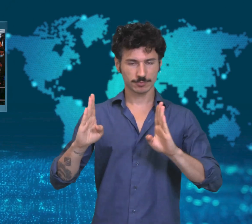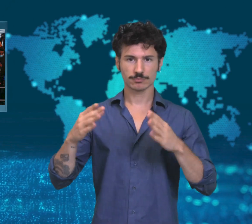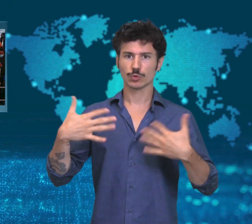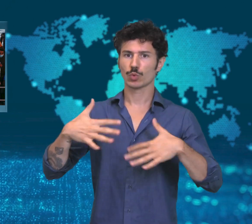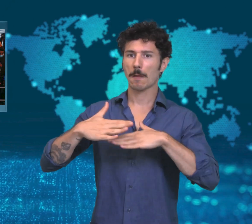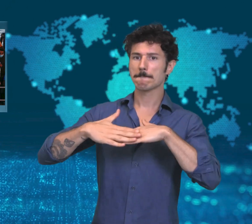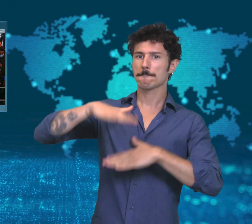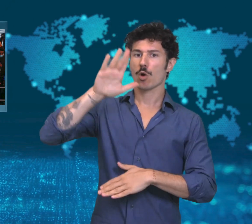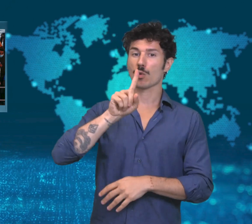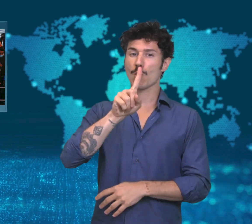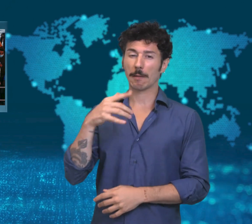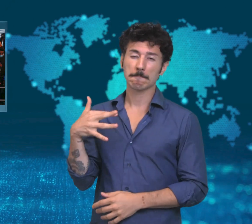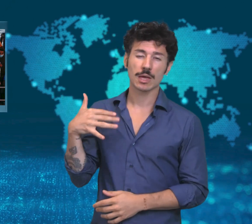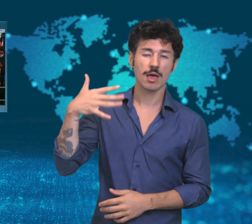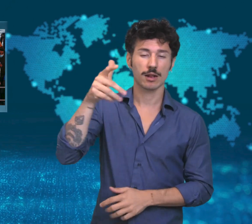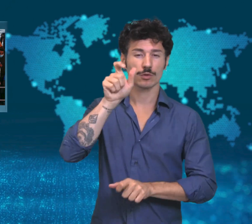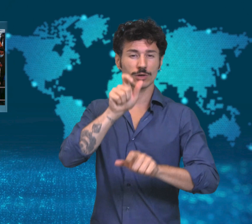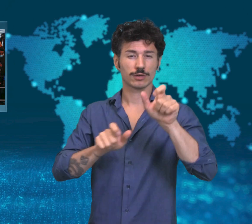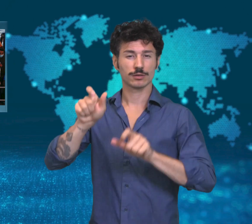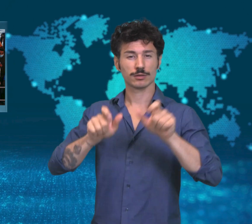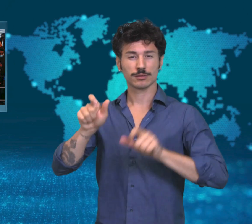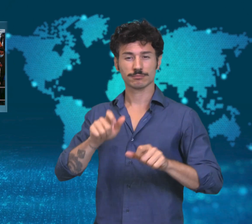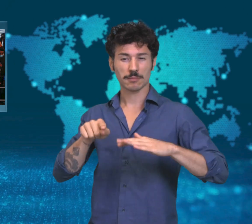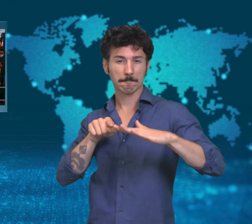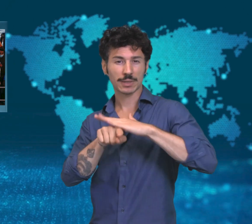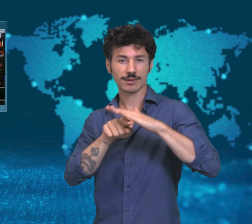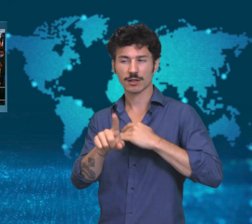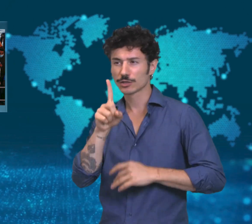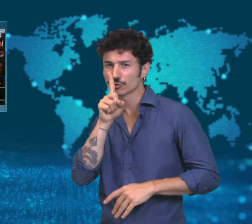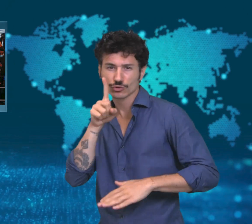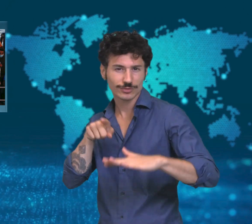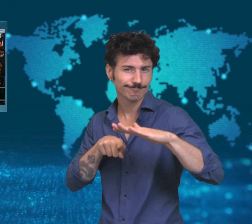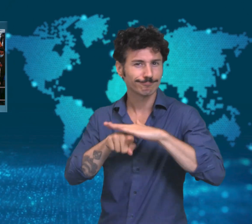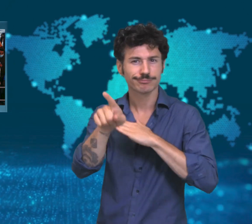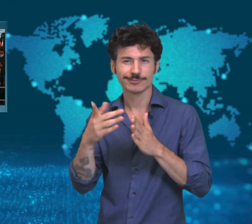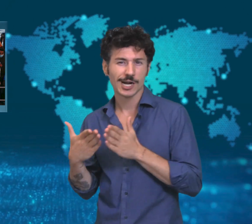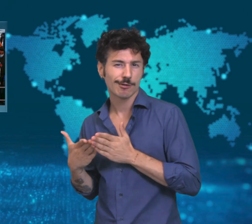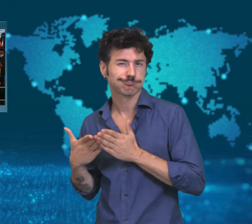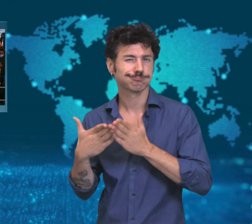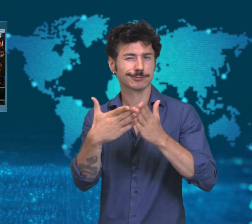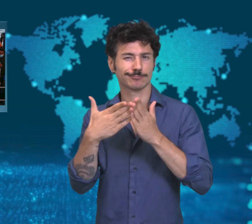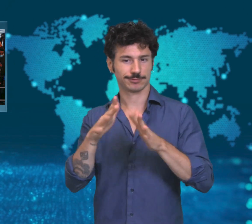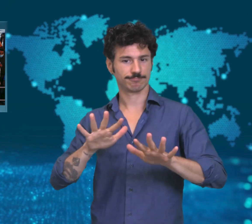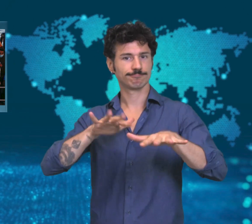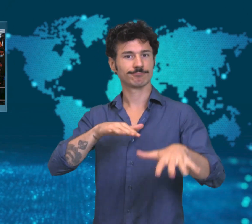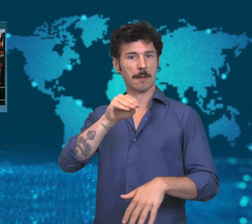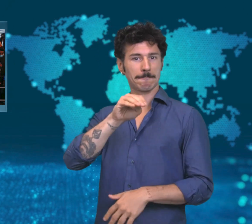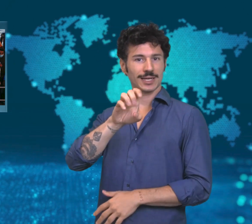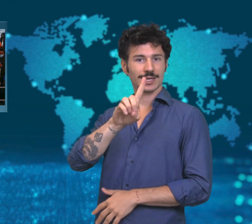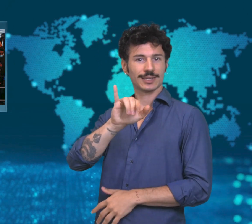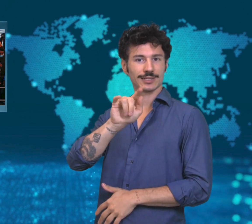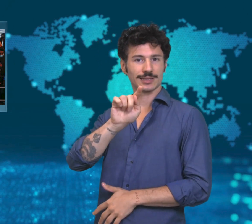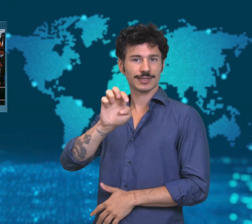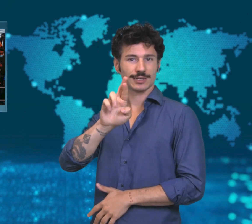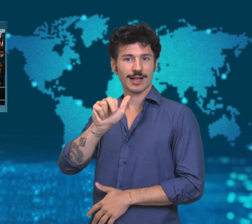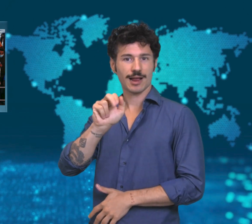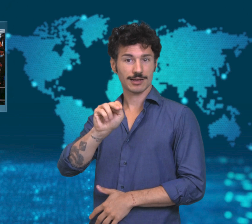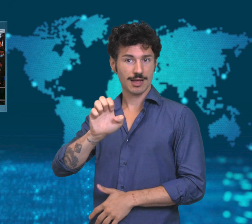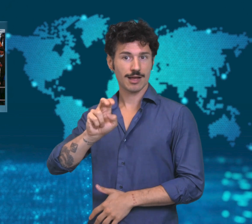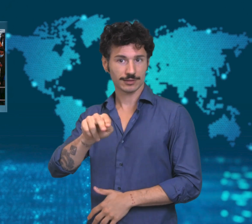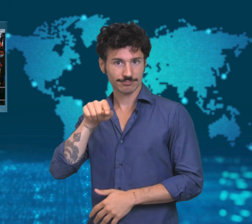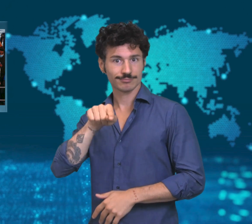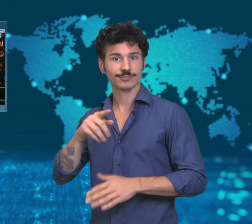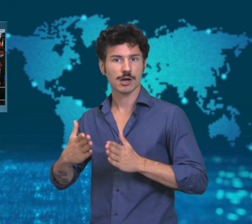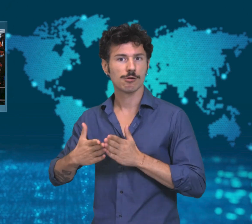more than 1 million migrants attempted to cross the Mediterranean illegally